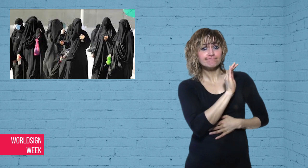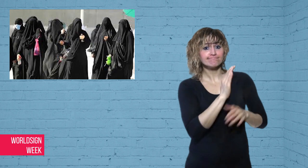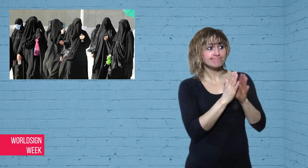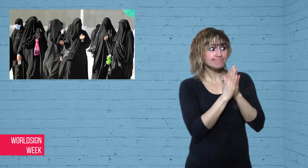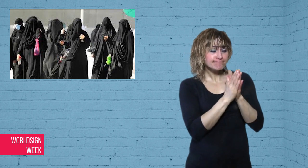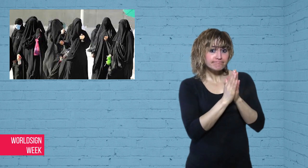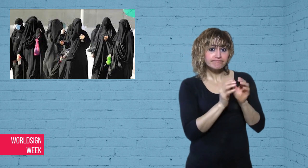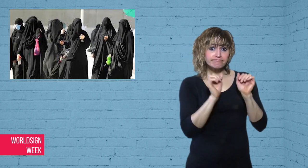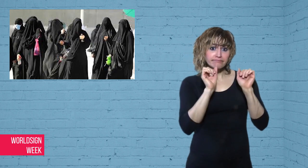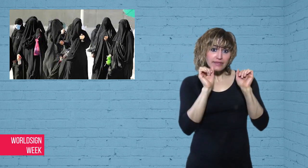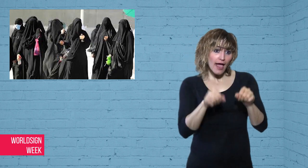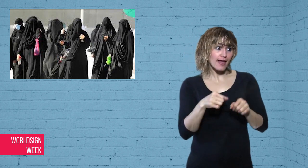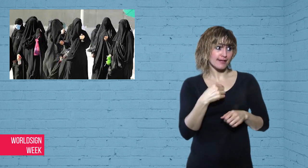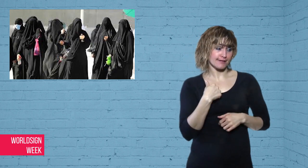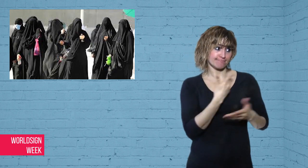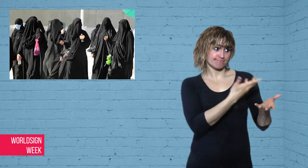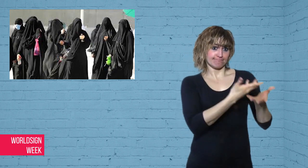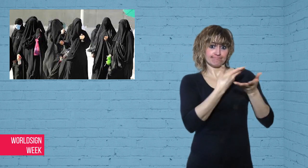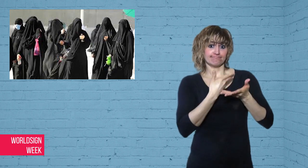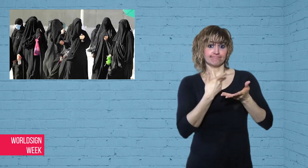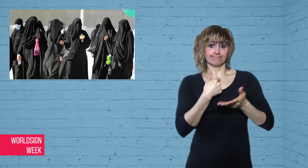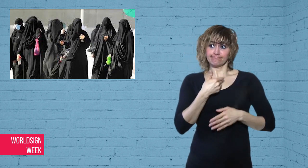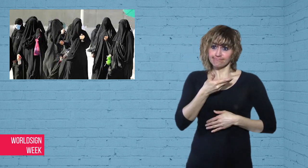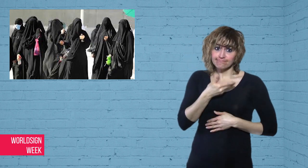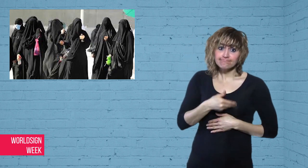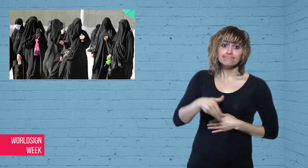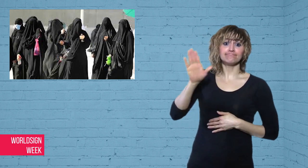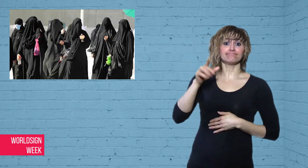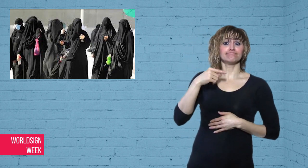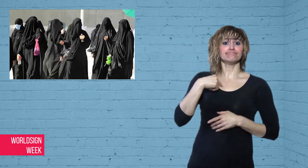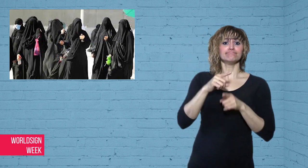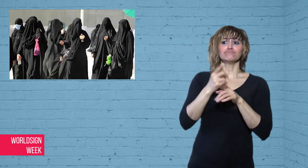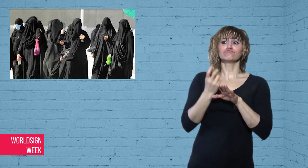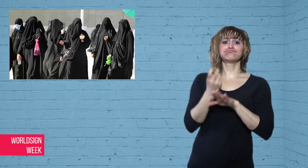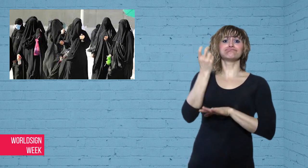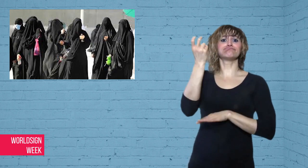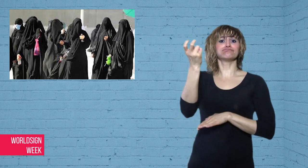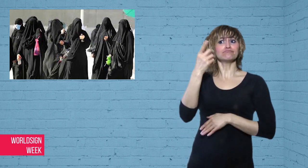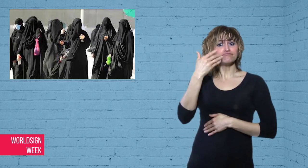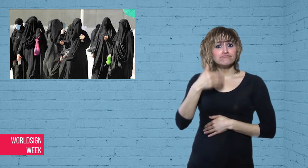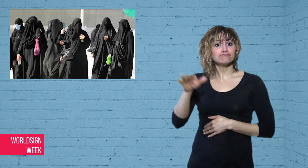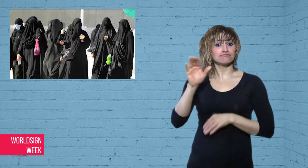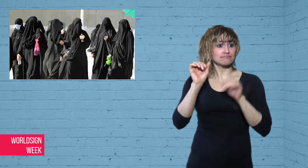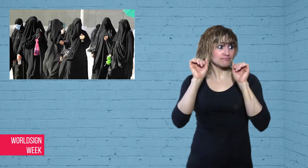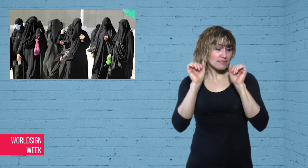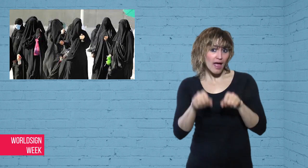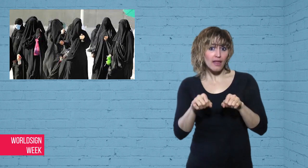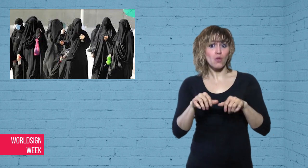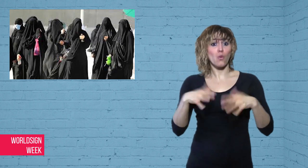permission to travel, work or